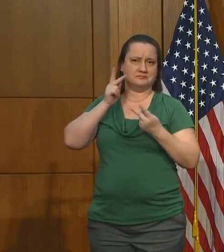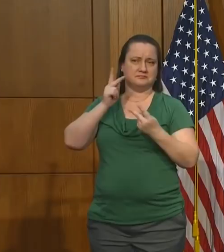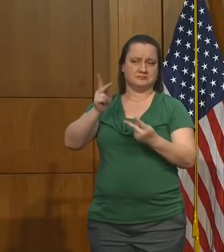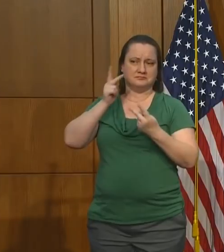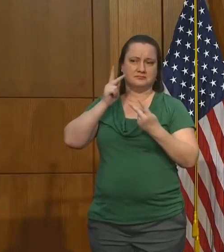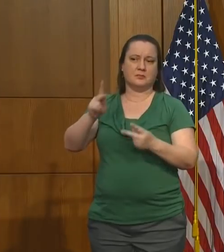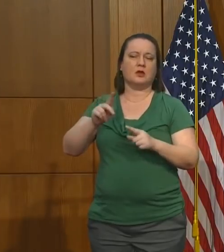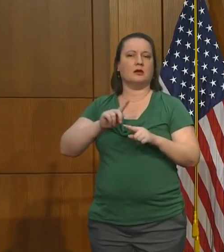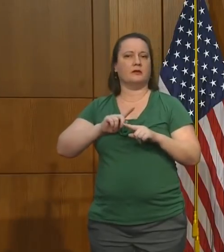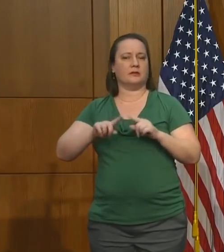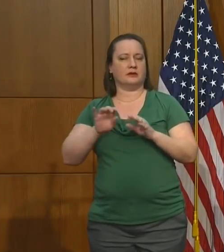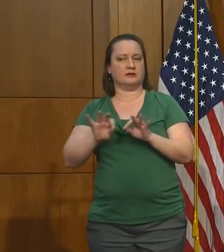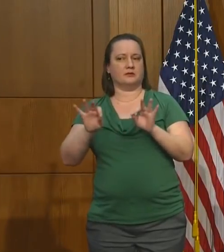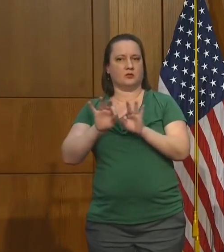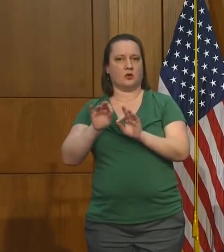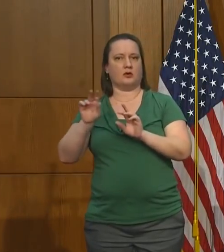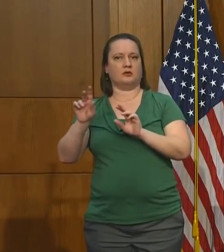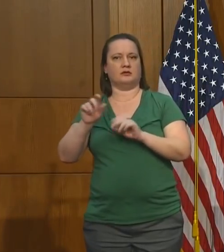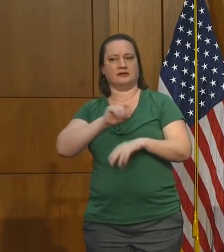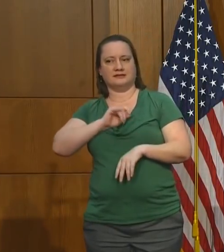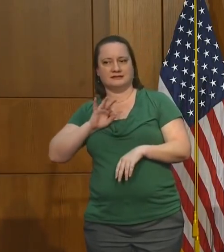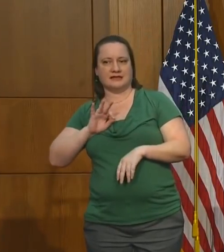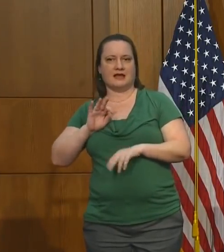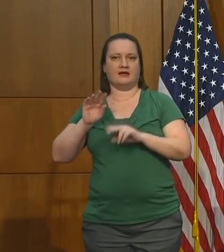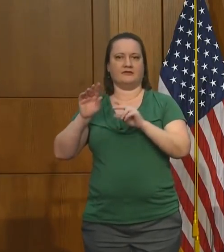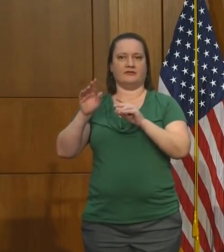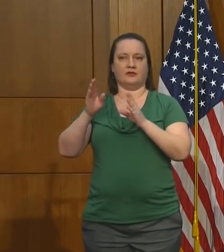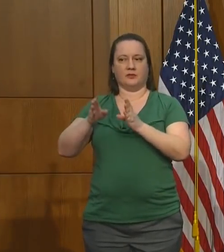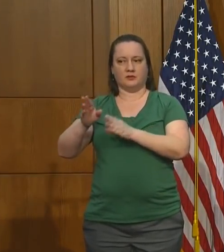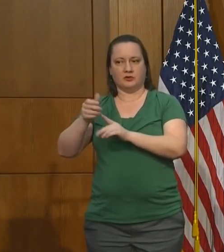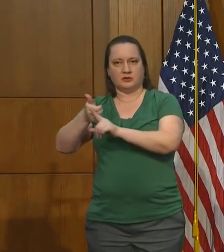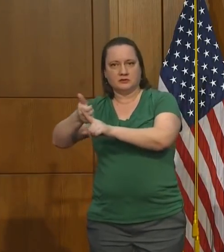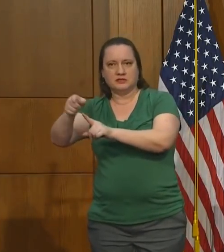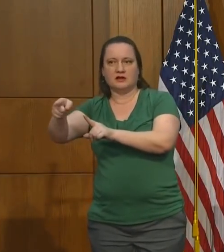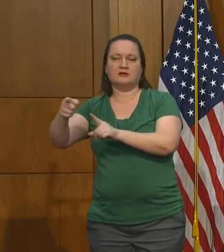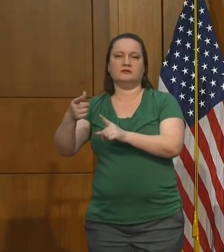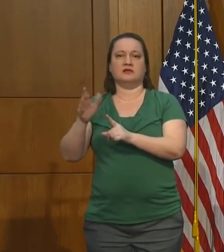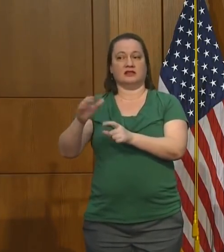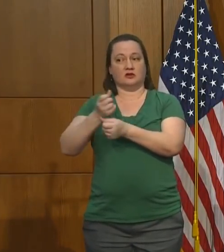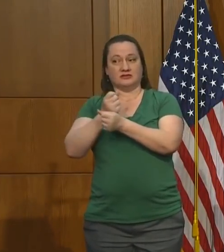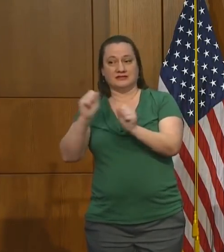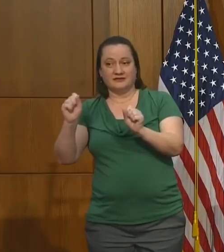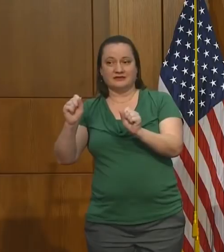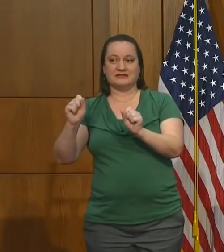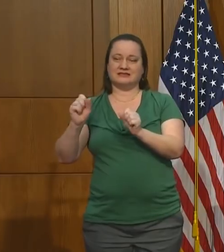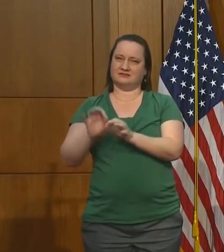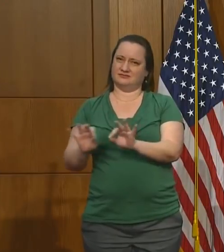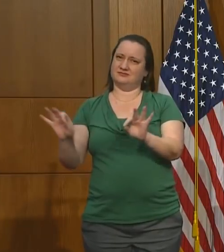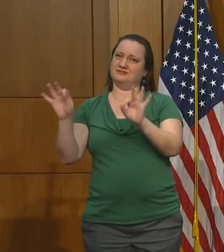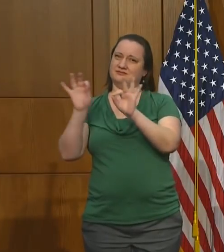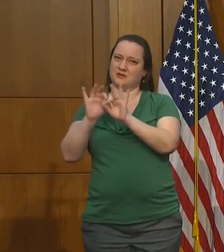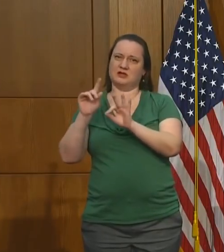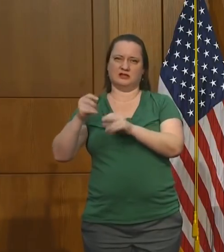UNDERSTAND THAT'S VERY DIFFICULT FOR A FAMILY WE DO THINK IT'S IMPORTANT FOR THE SAFETY AND WELL BEING OF THE